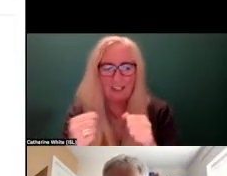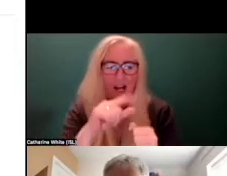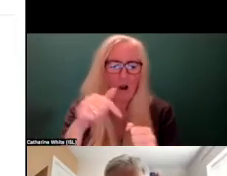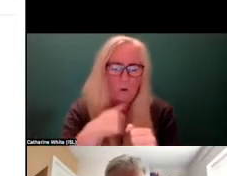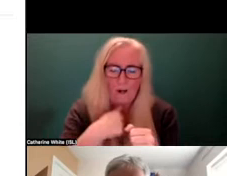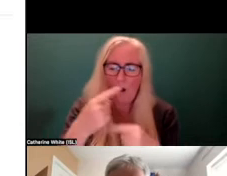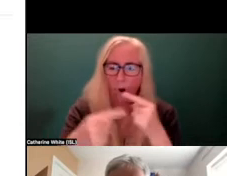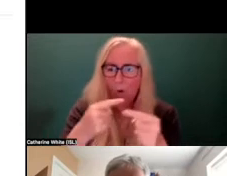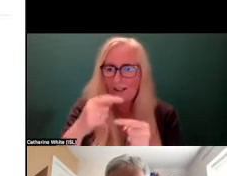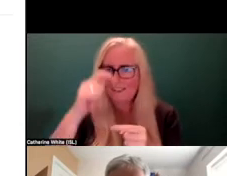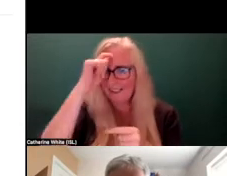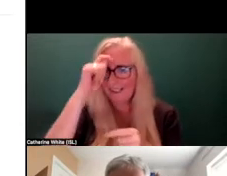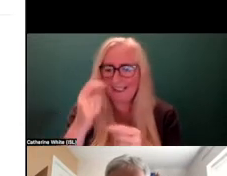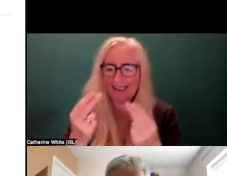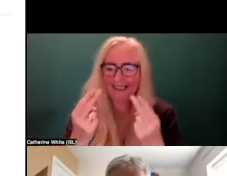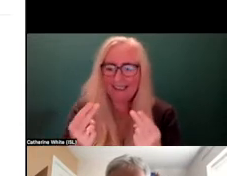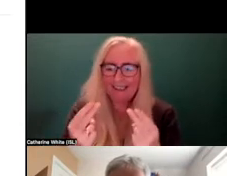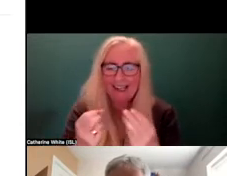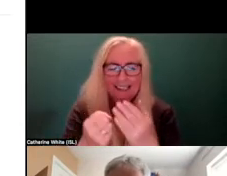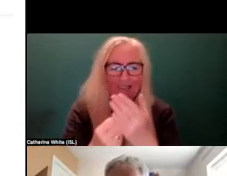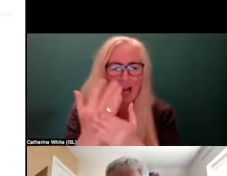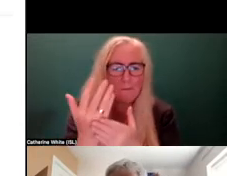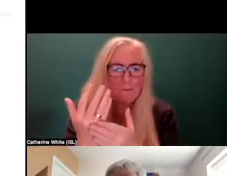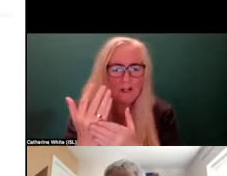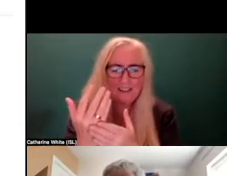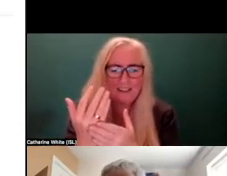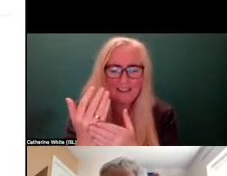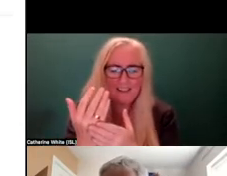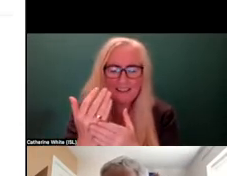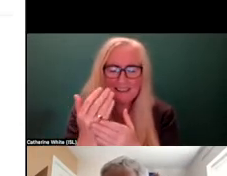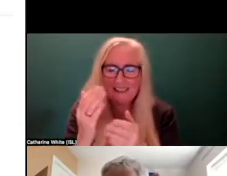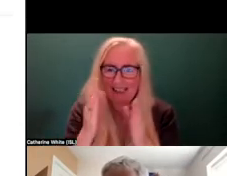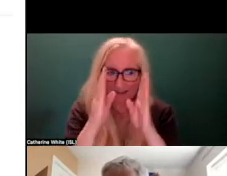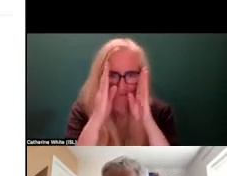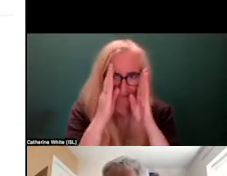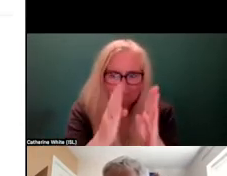And we do tend to pressurise ourselves to developing housing that is very tailored